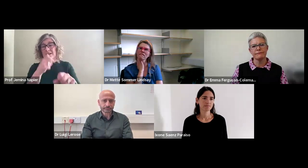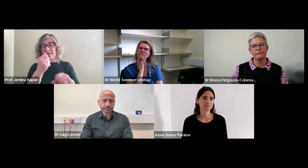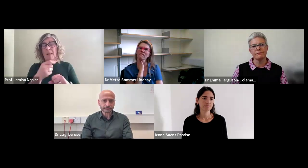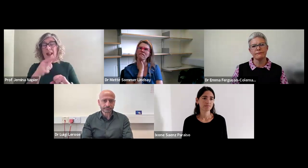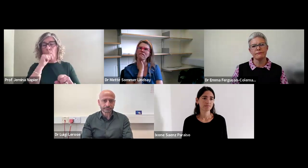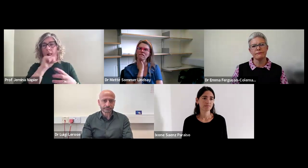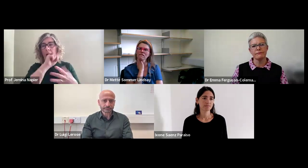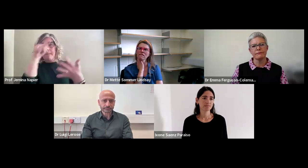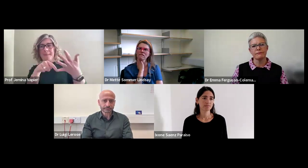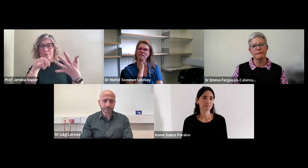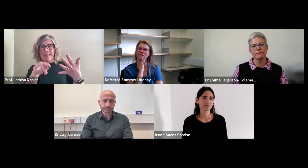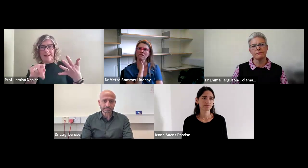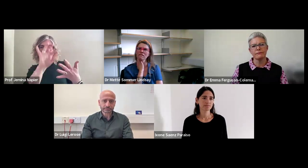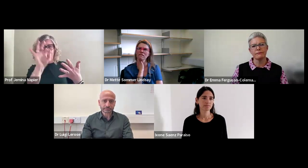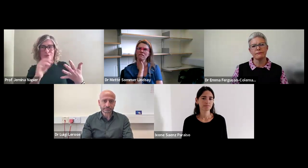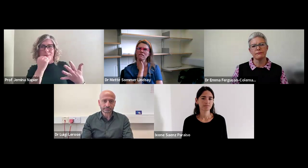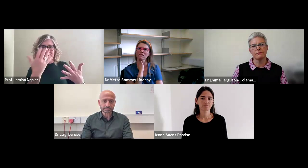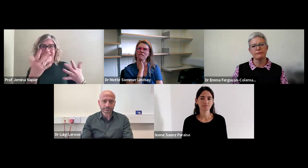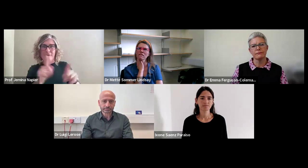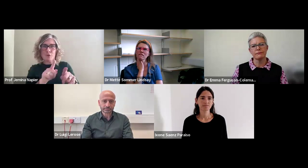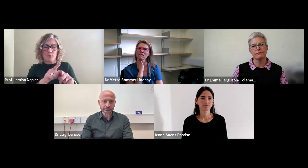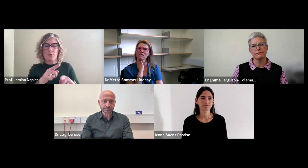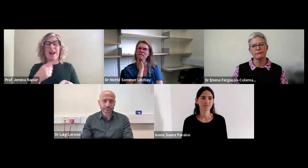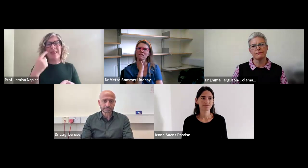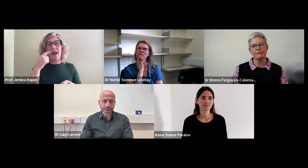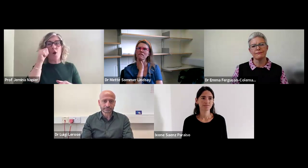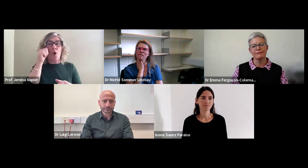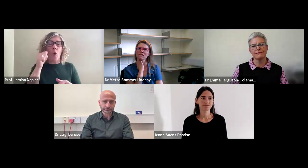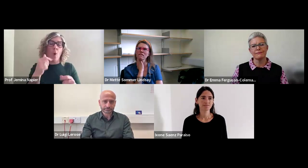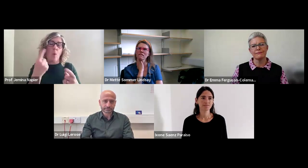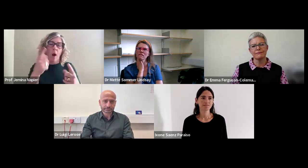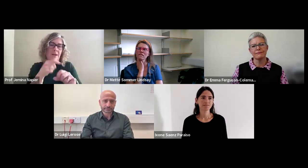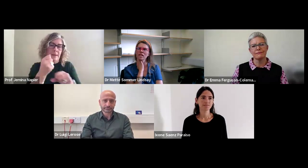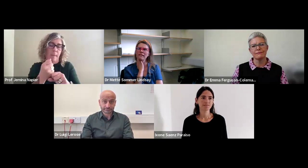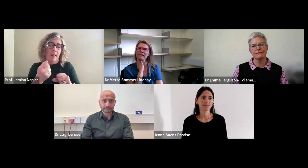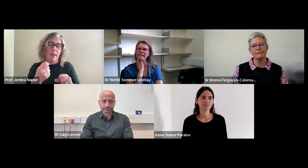Jemina: that's a really good example I'd like to come back to that for question number five because